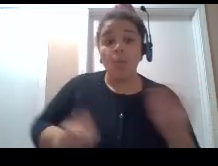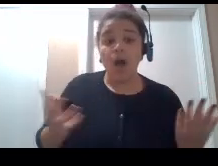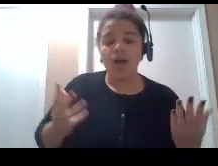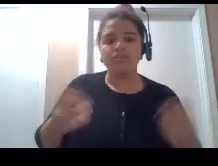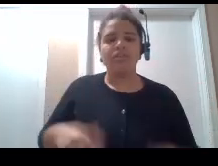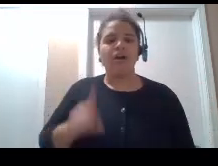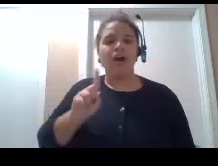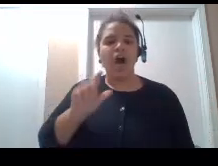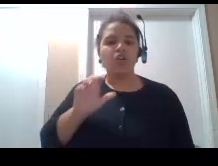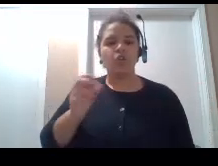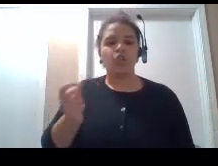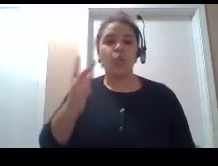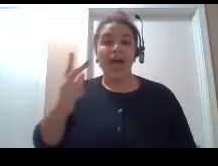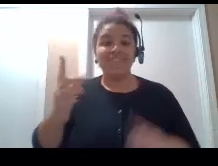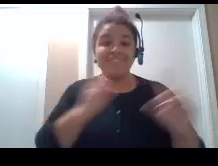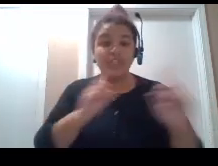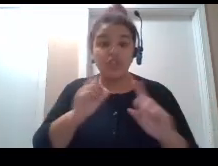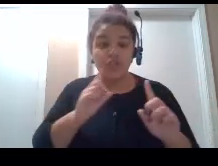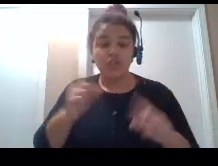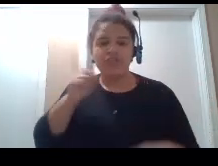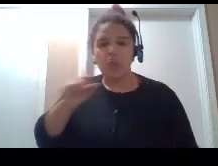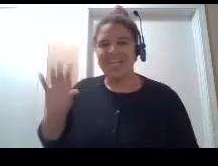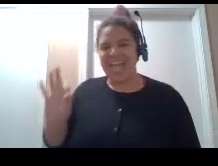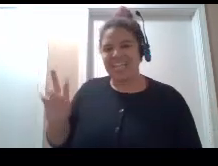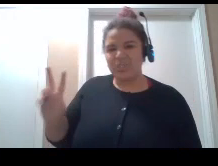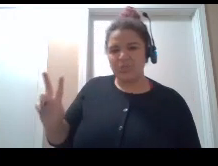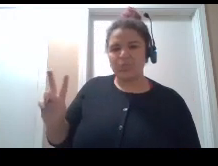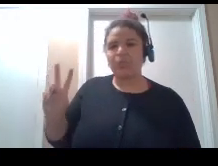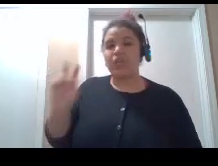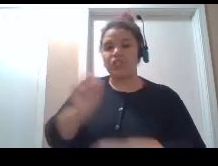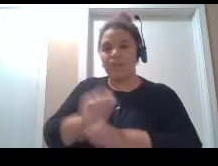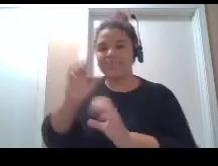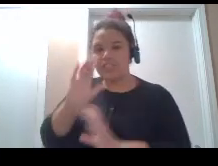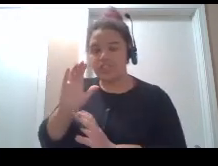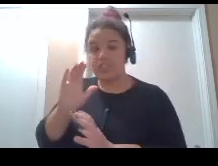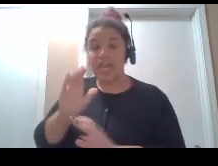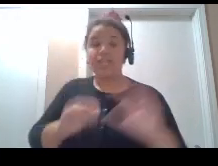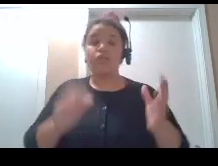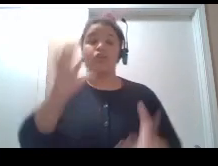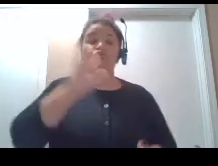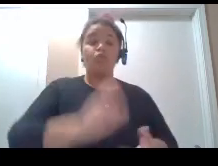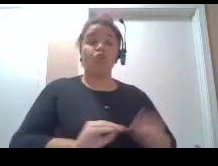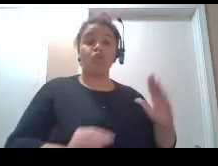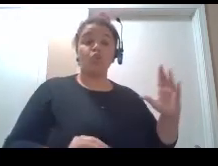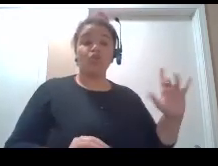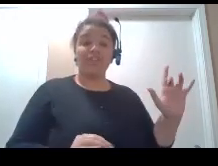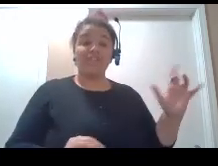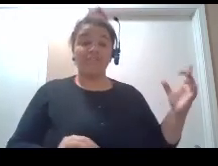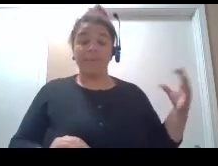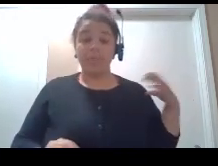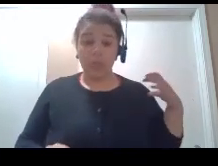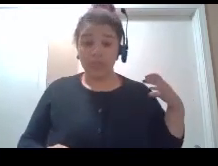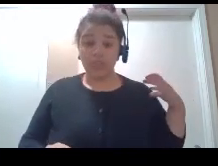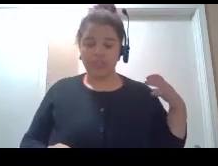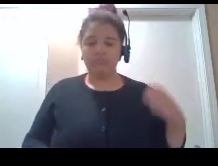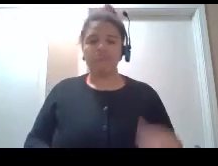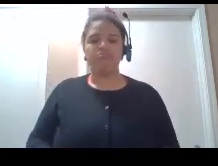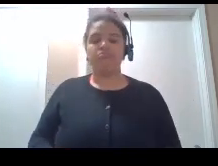interviews for 92 job seekers with 25 Employers, and this has resulted in several confirmed hires so far.